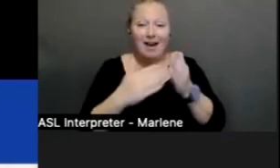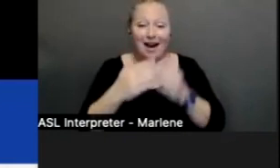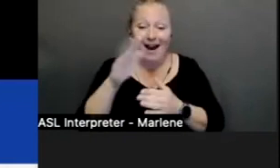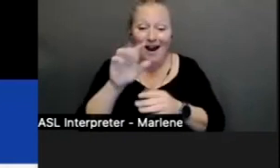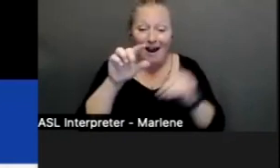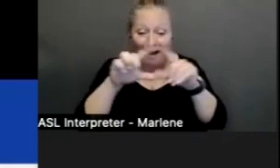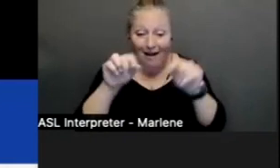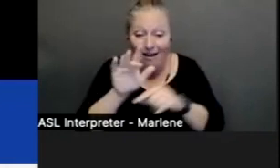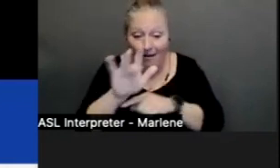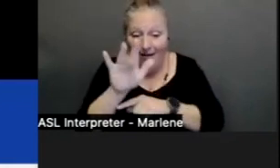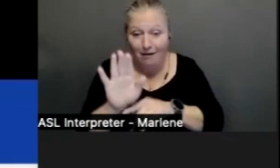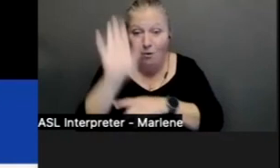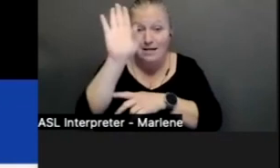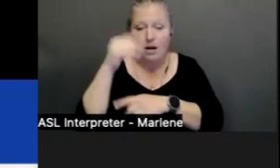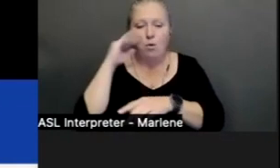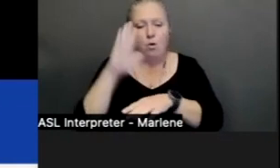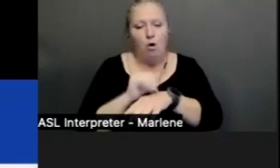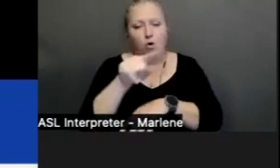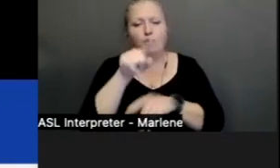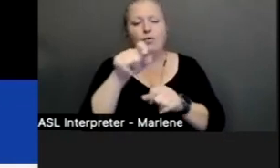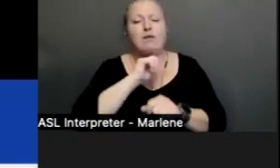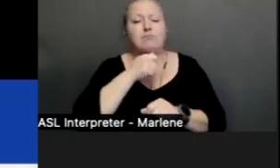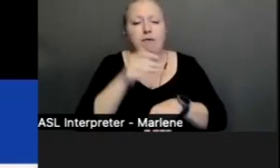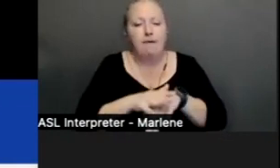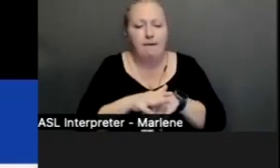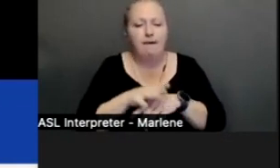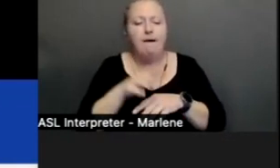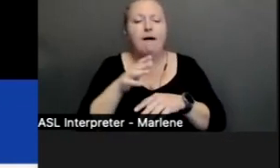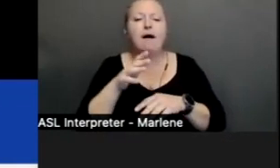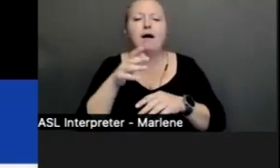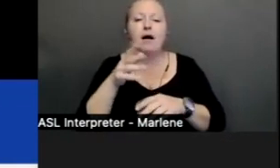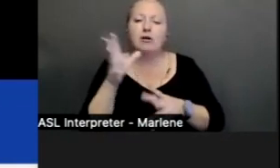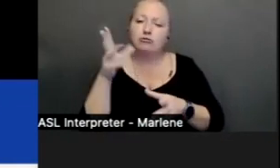and we'll we'll call on you unmute yourself you know come into the conversation kind of thing.